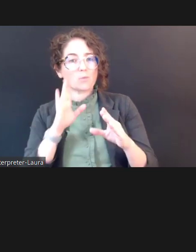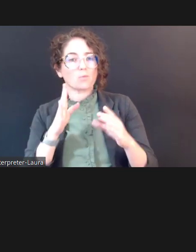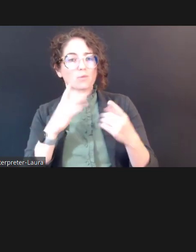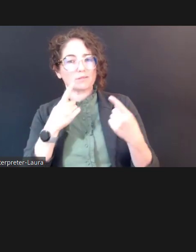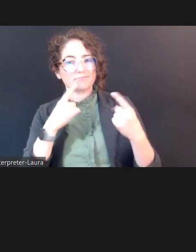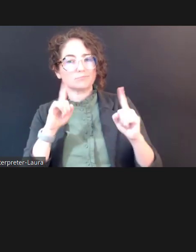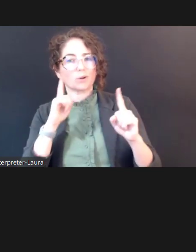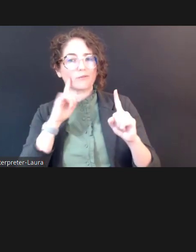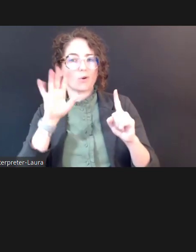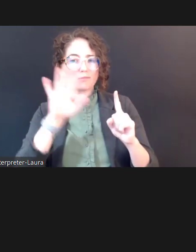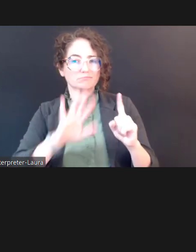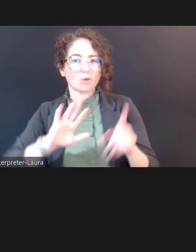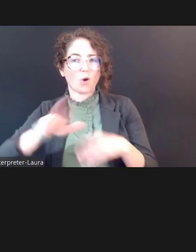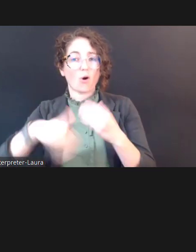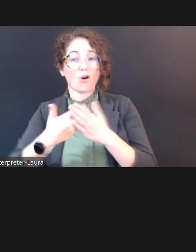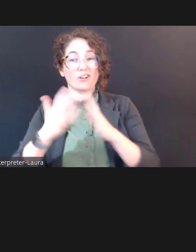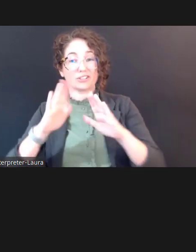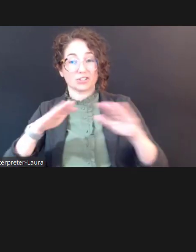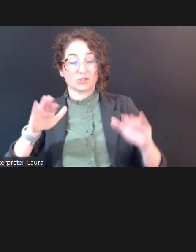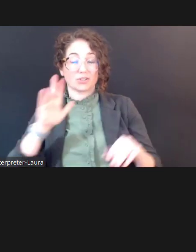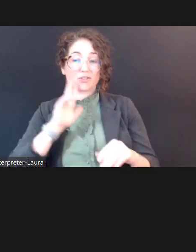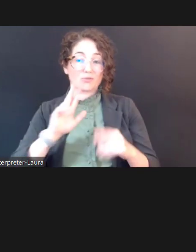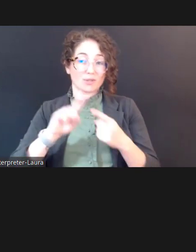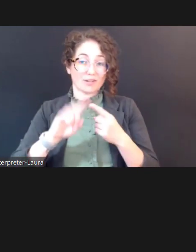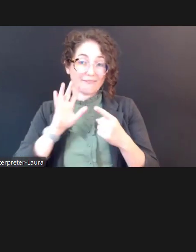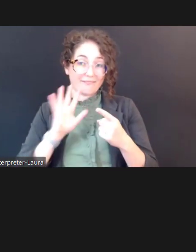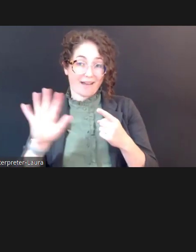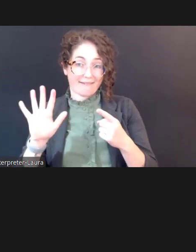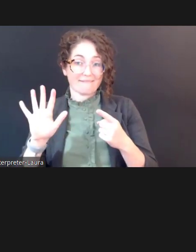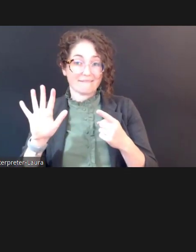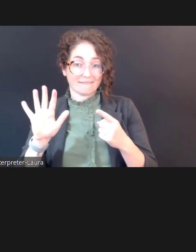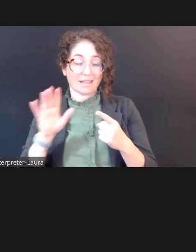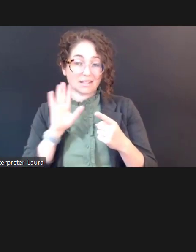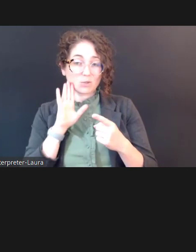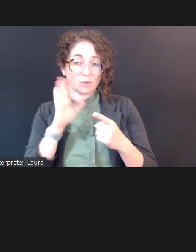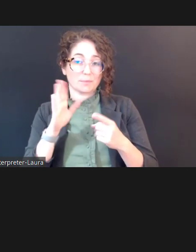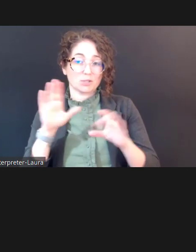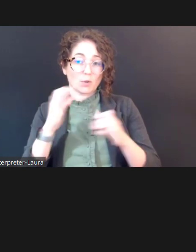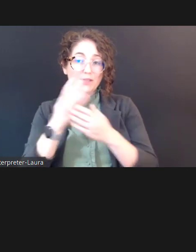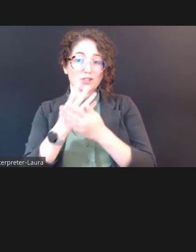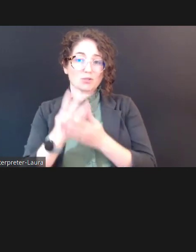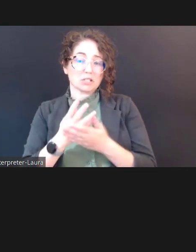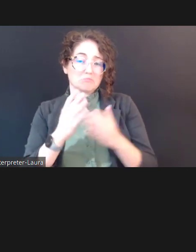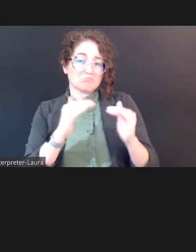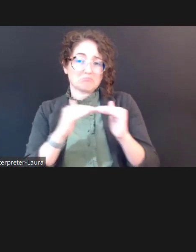group that you would be screening and it is equal leafiest.